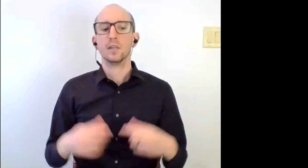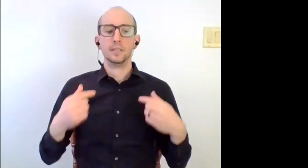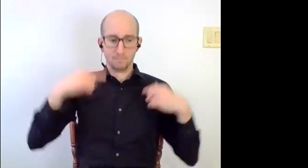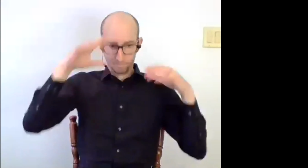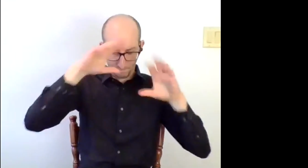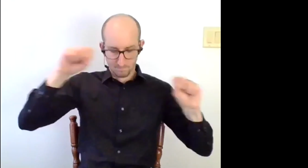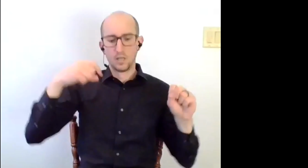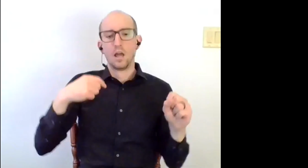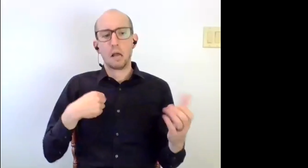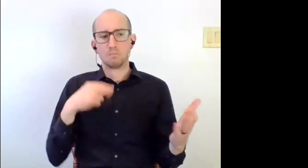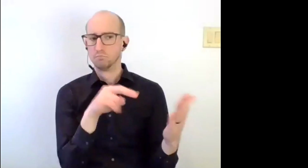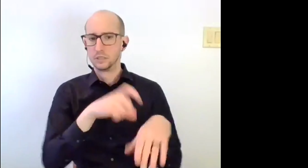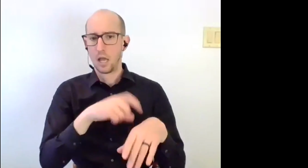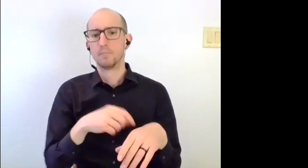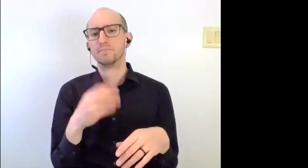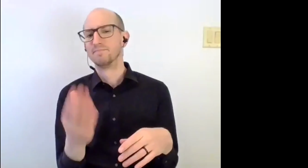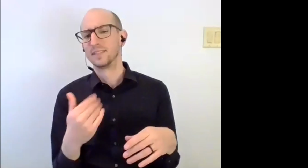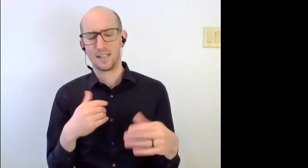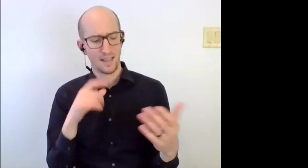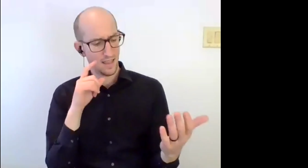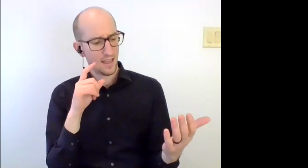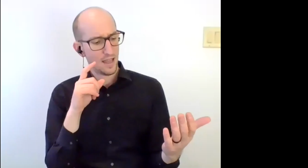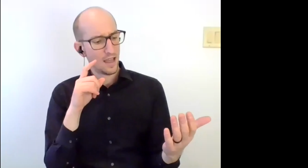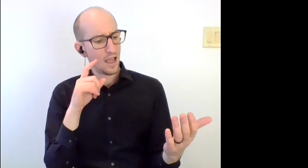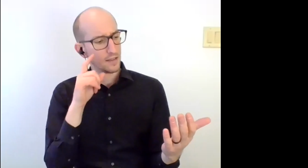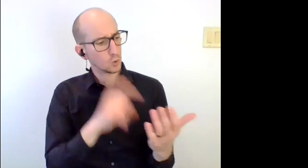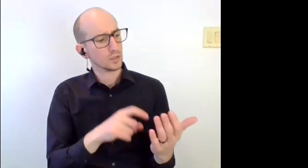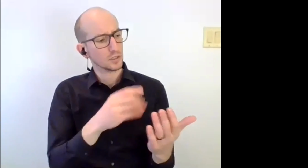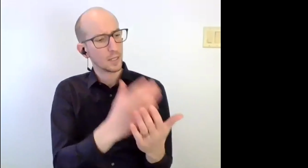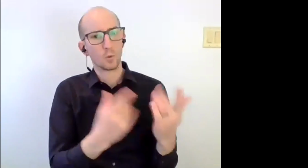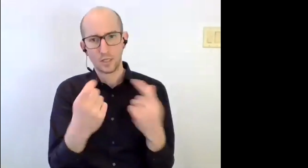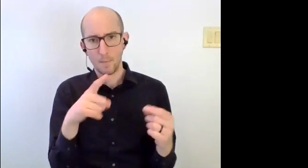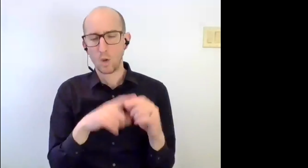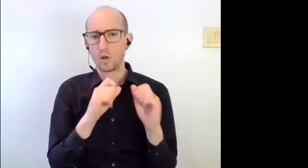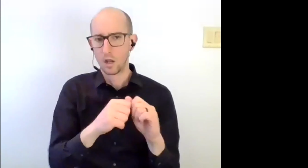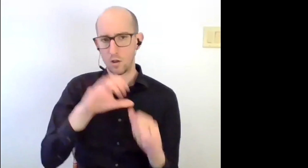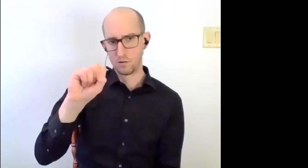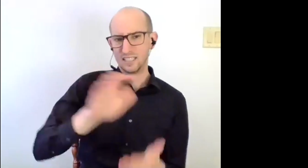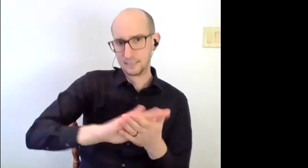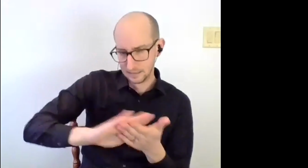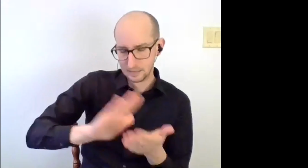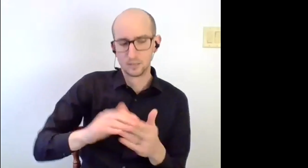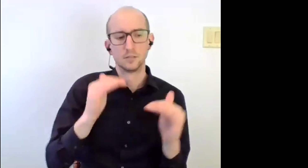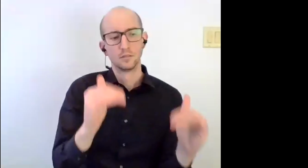at it. » So in conscious of the time, and there were a couple of